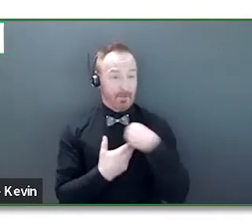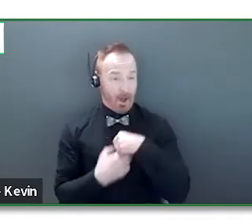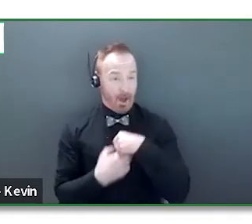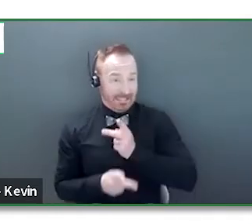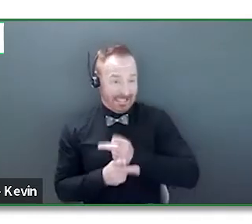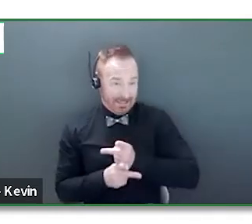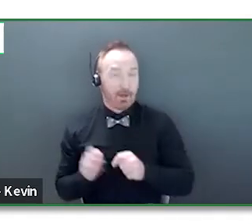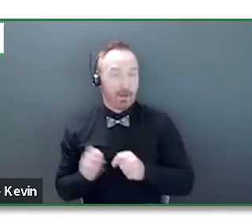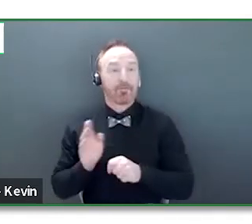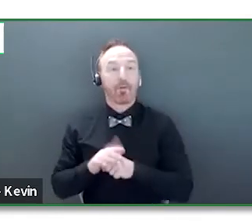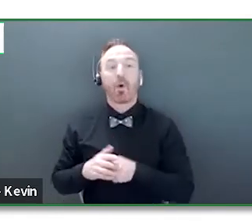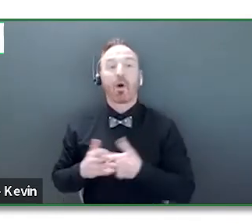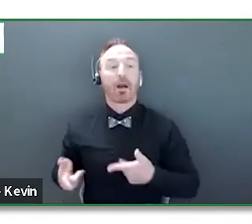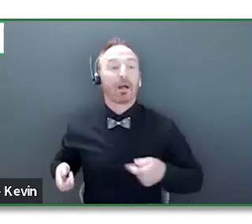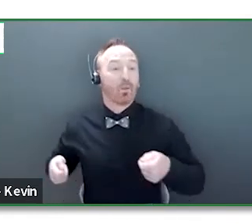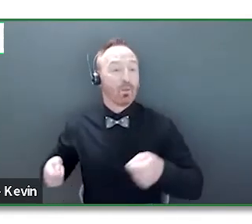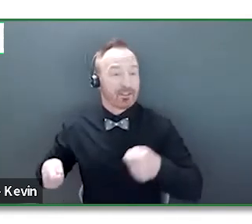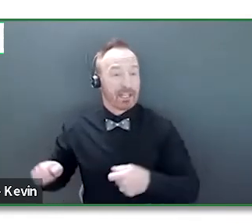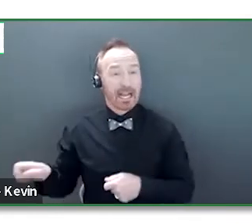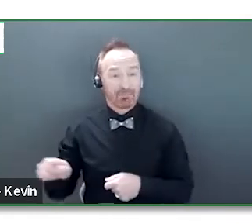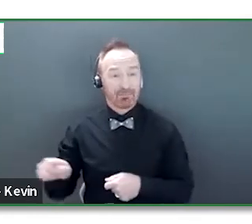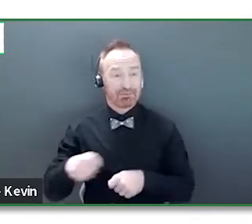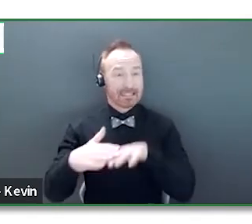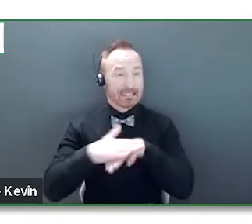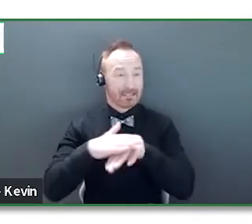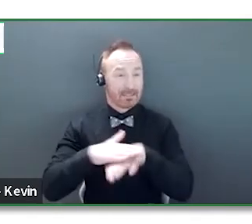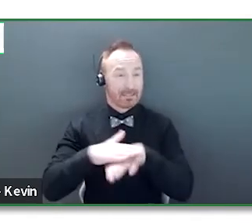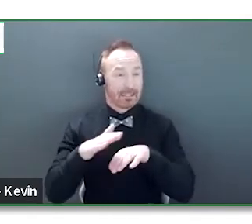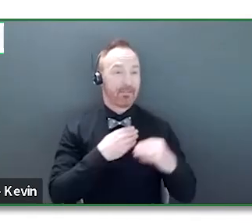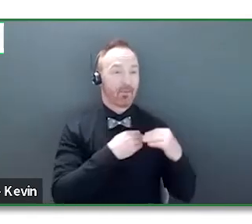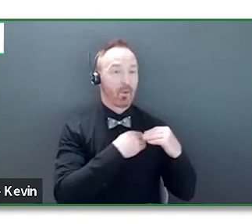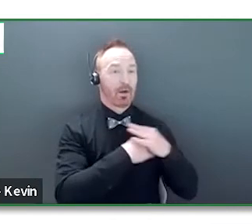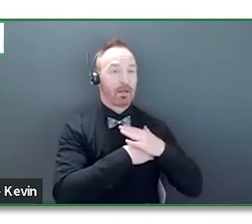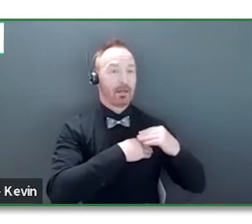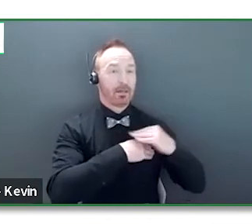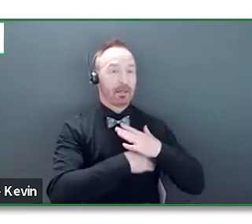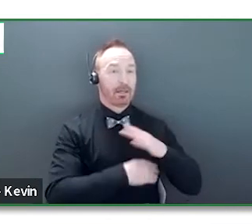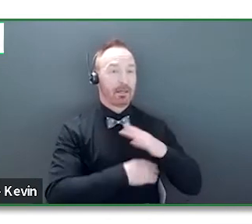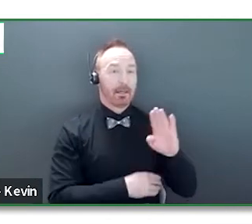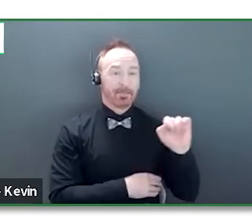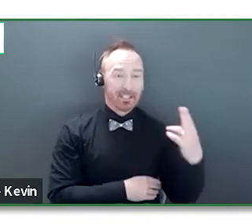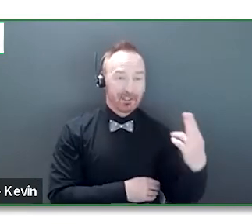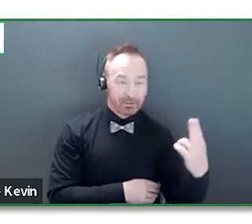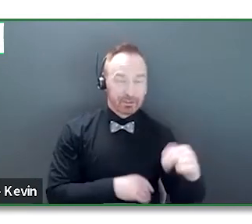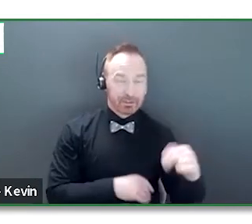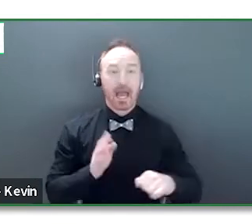beaches for example and we're doing improvements on our roofed accommodations which we called